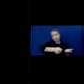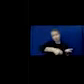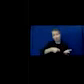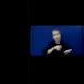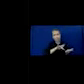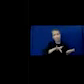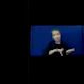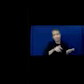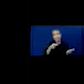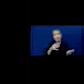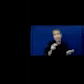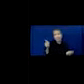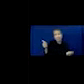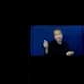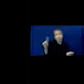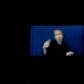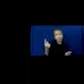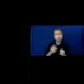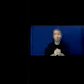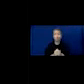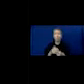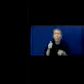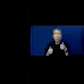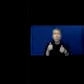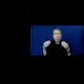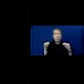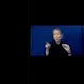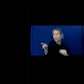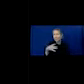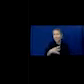What stores do they go to? This gives us insight into their interests.